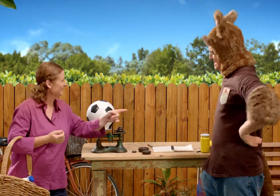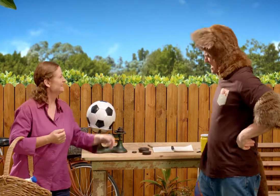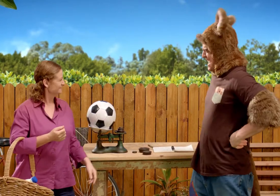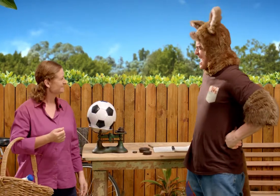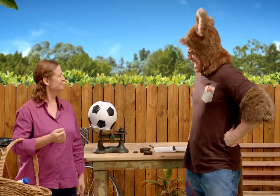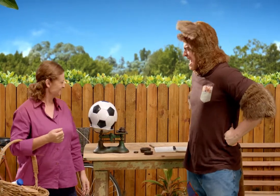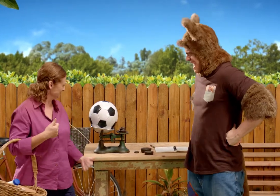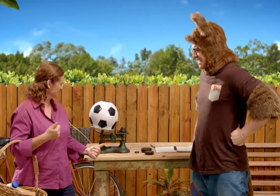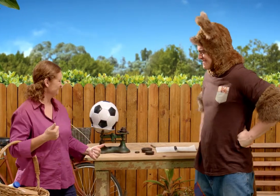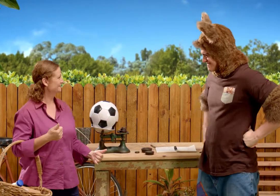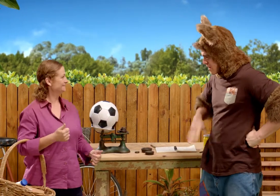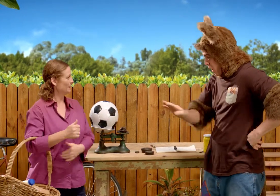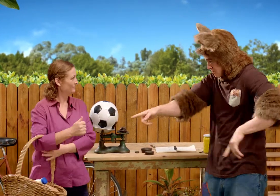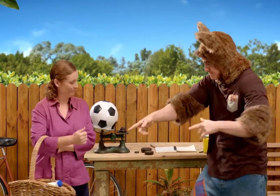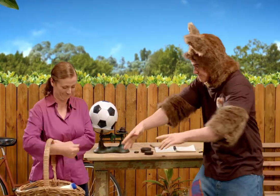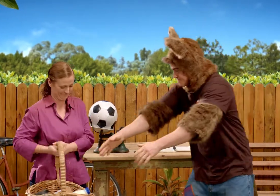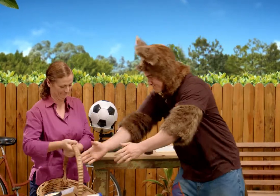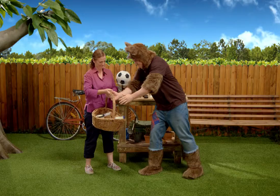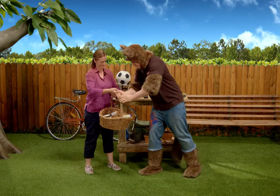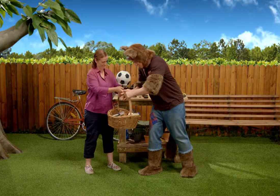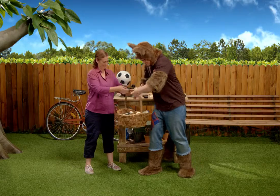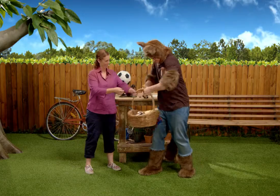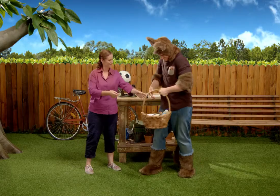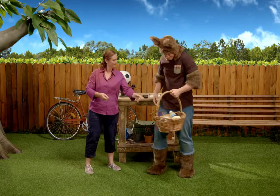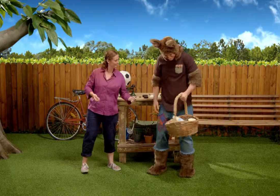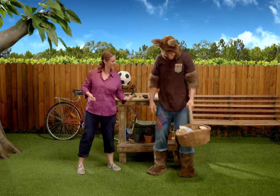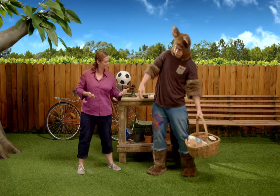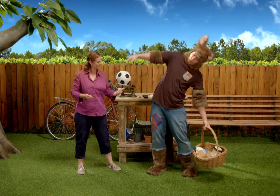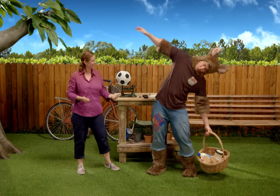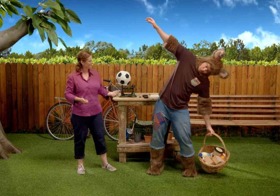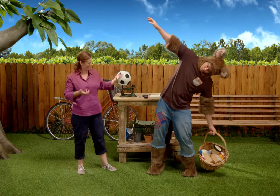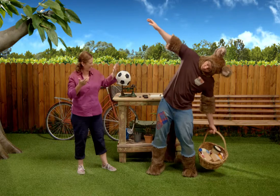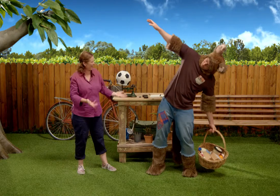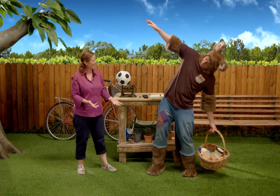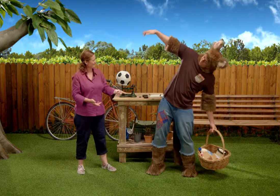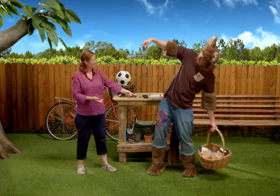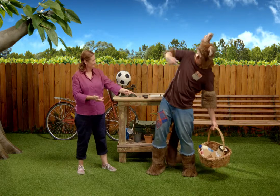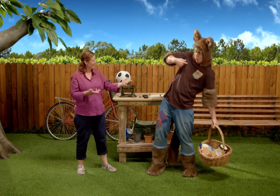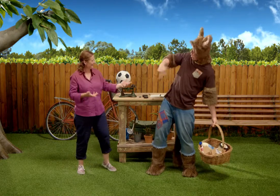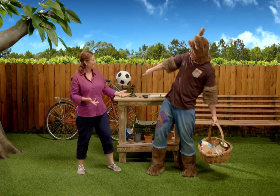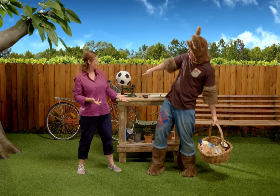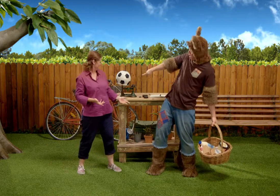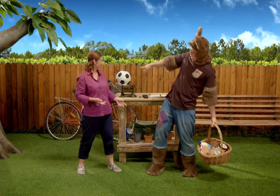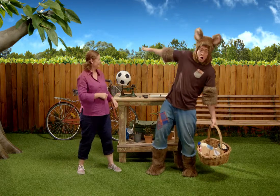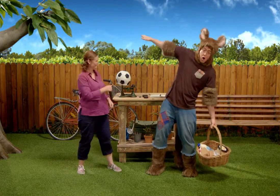haven't you Possum? I'll take that. It's very heavy isn't it Possum?